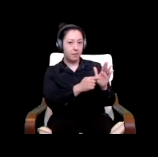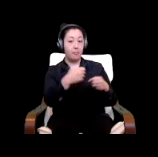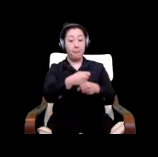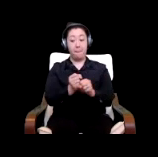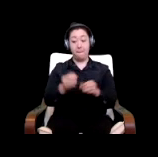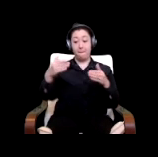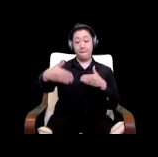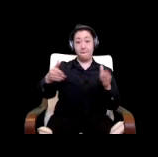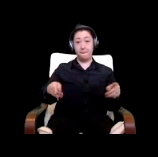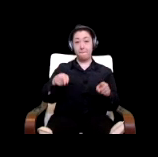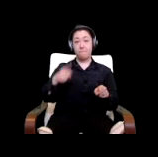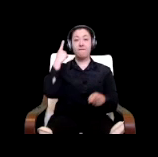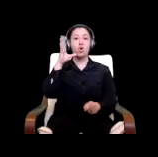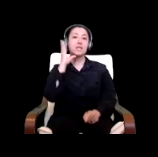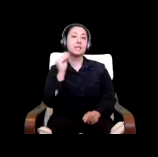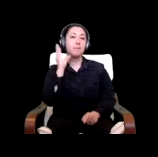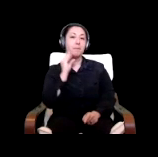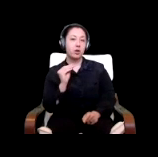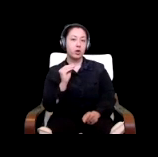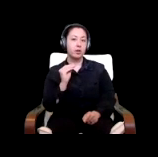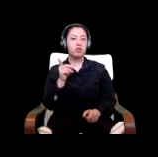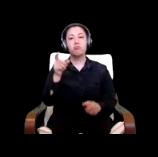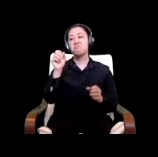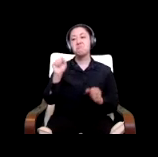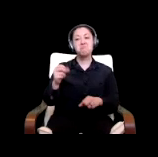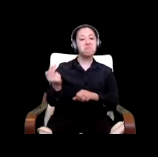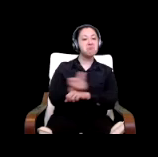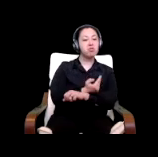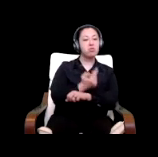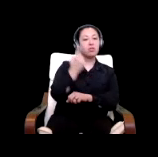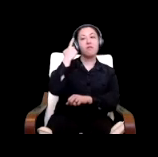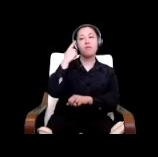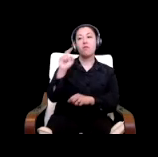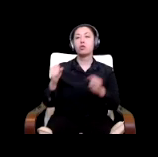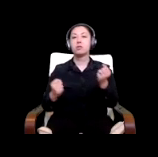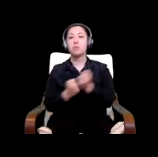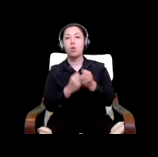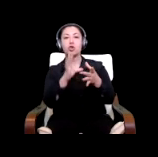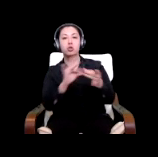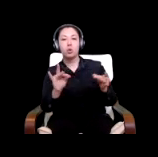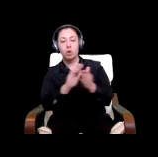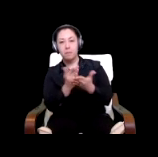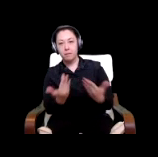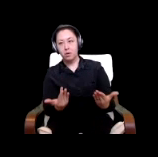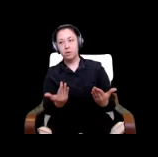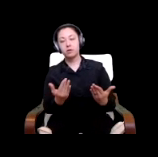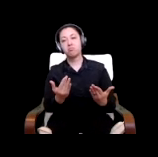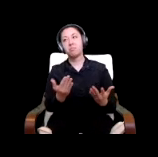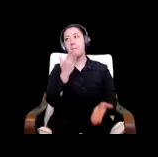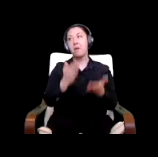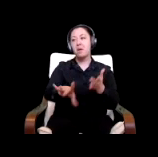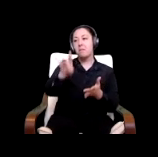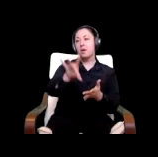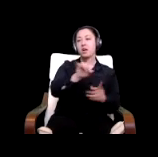You can use this to supplement storybooks and picking out specific items that correspond